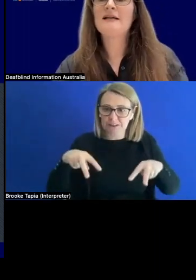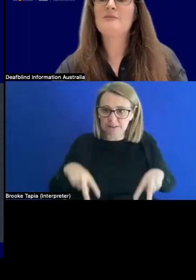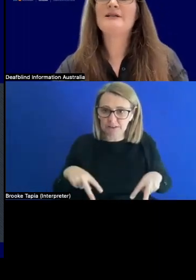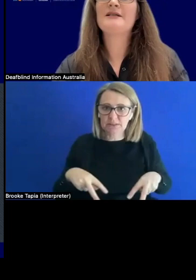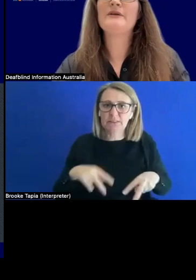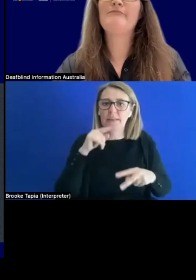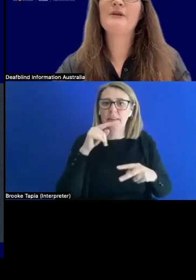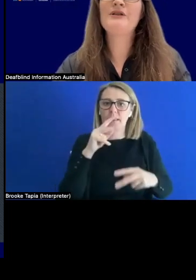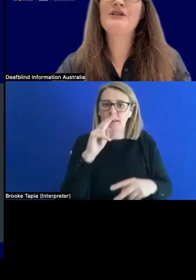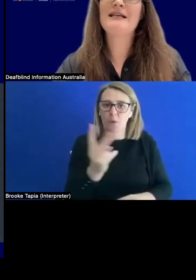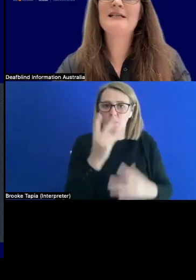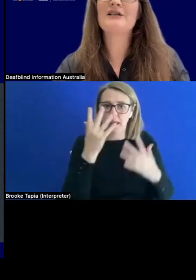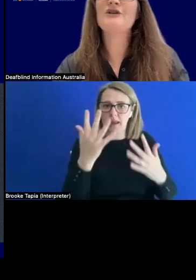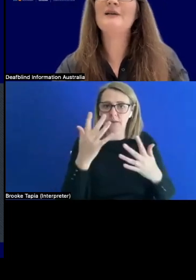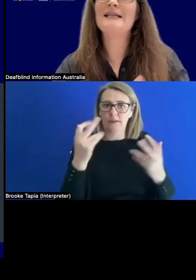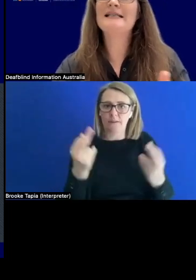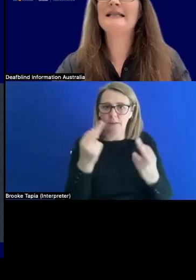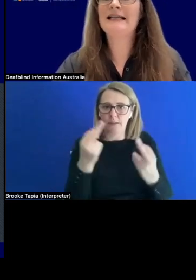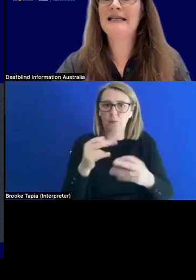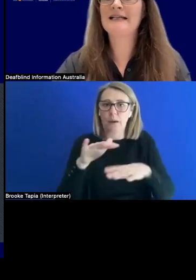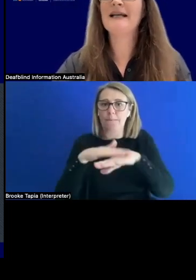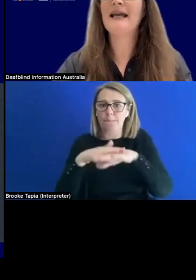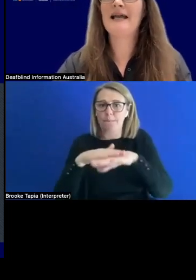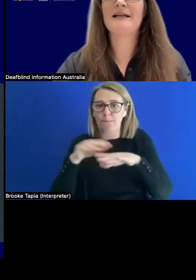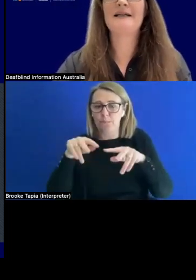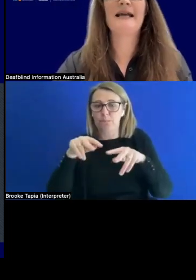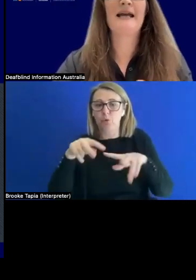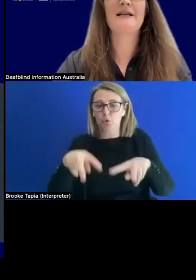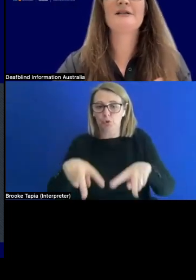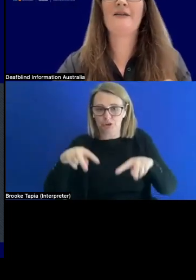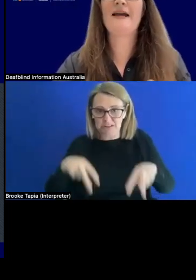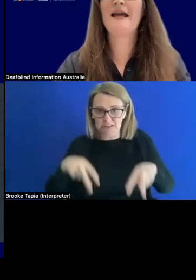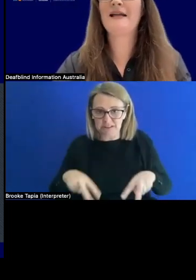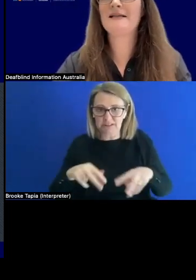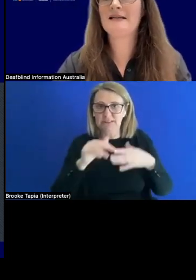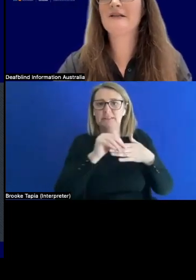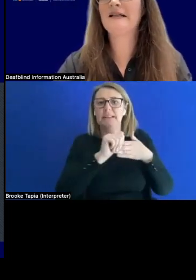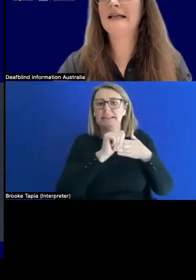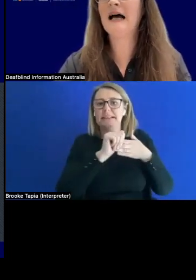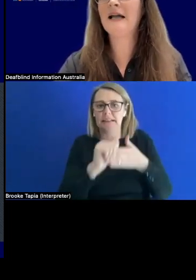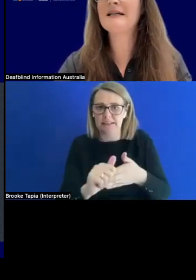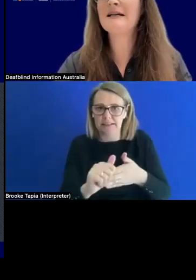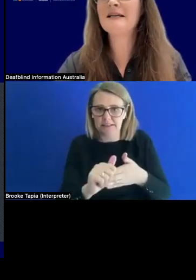and the person with blue jeans who is leading hand under hand. That hand is definitely under